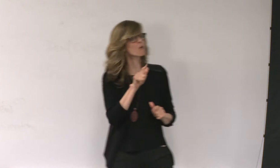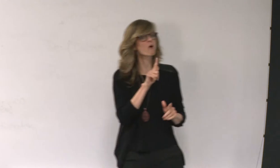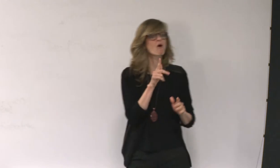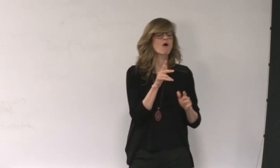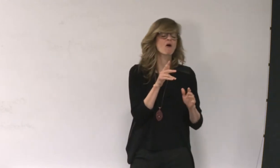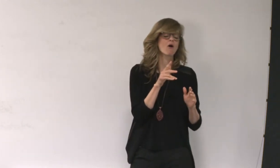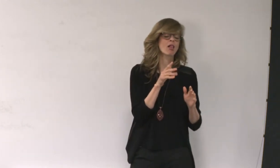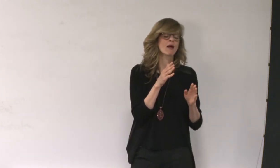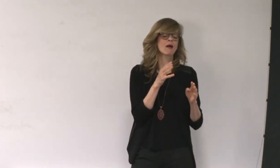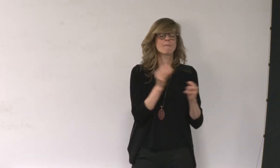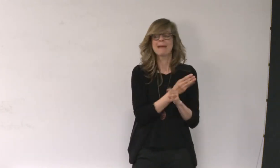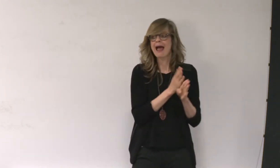FROM SOUTH FLORIDA.